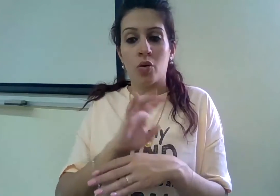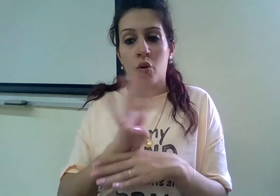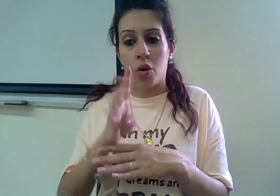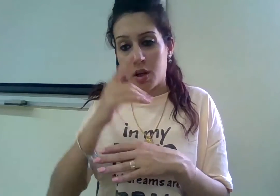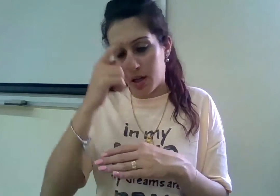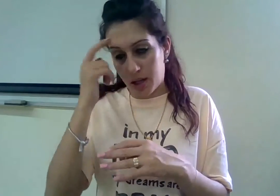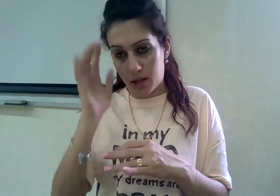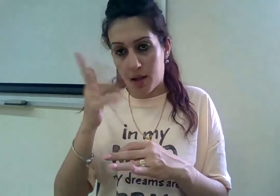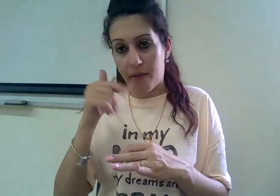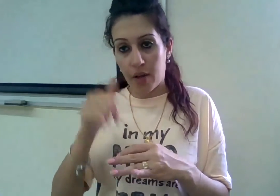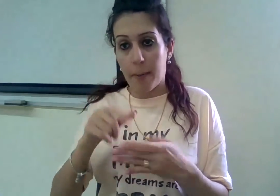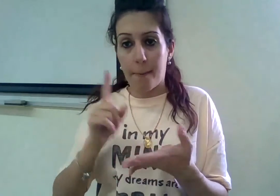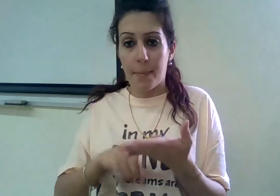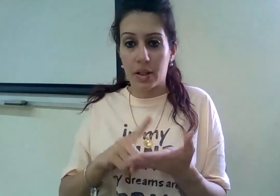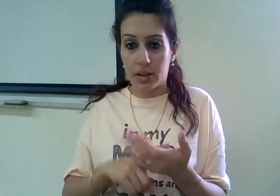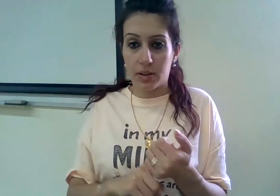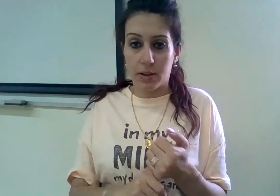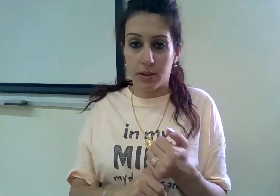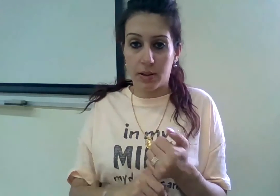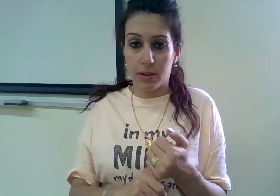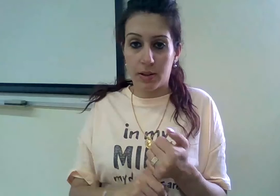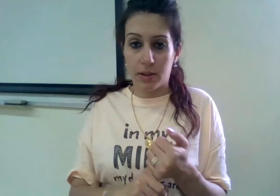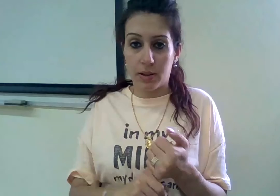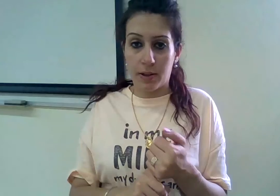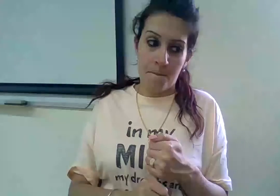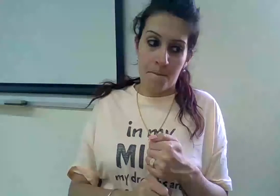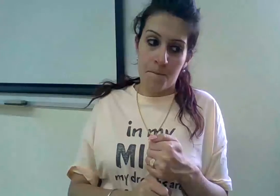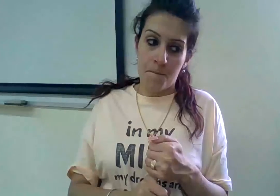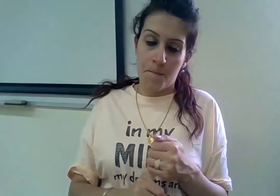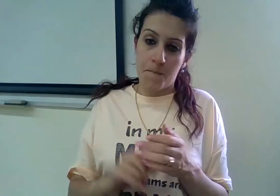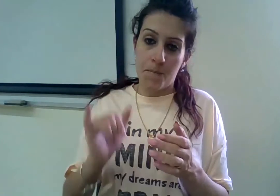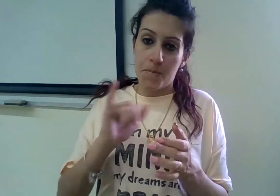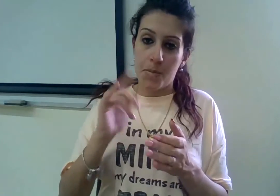And the reaction were if we could present our experience,